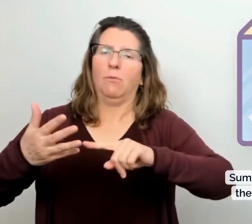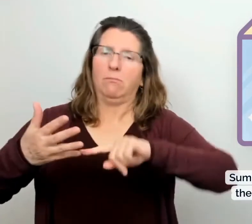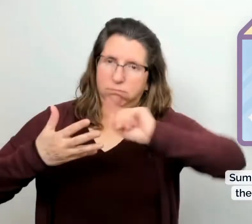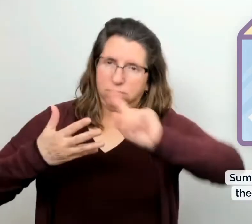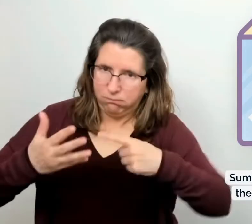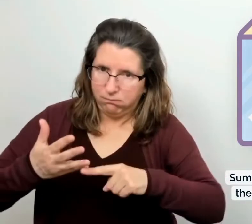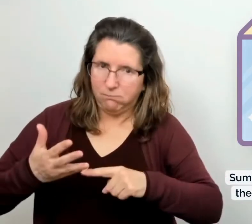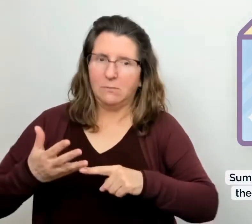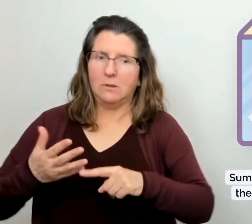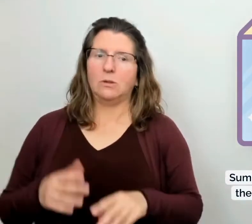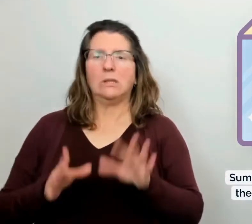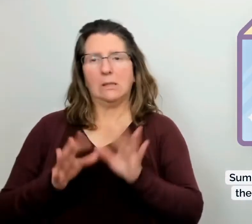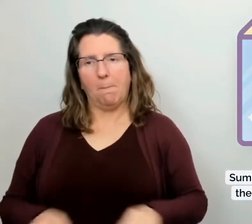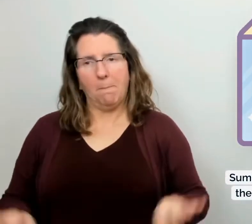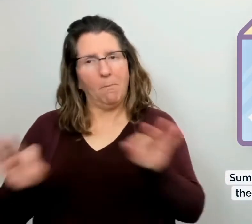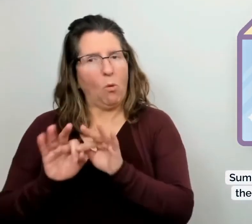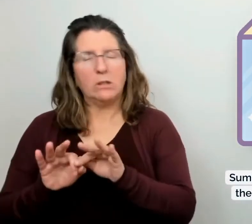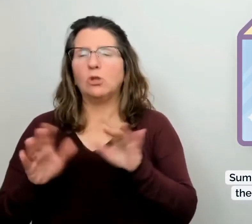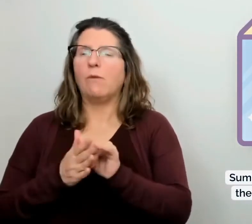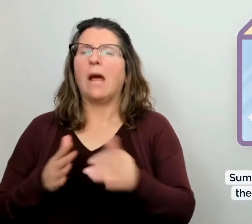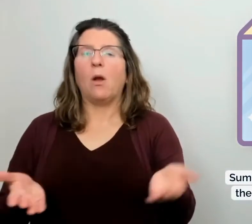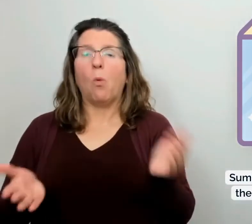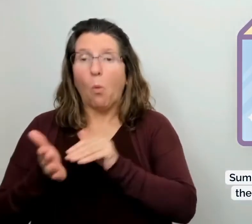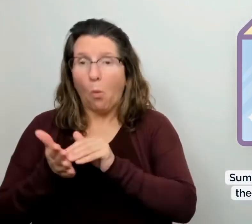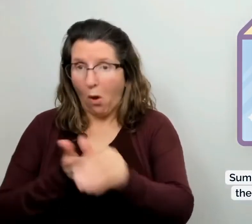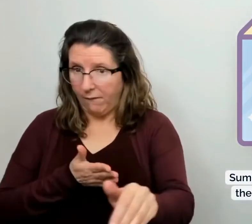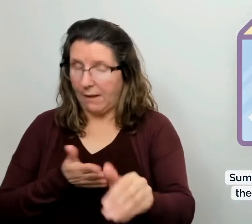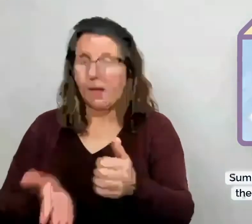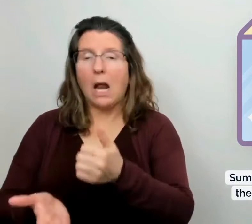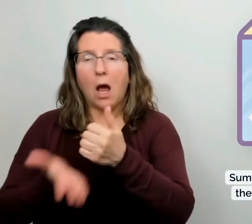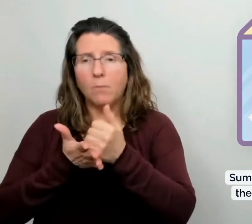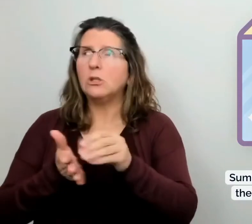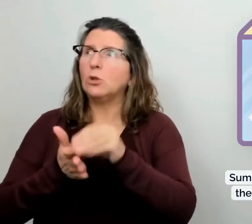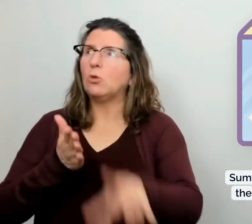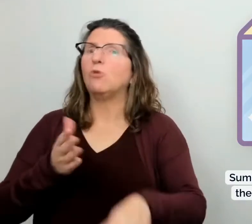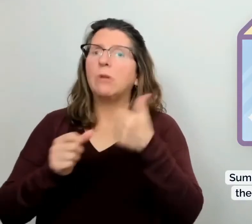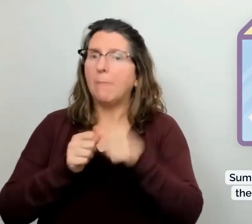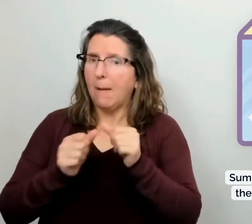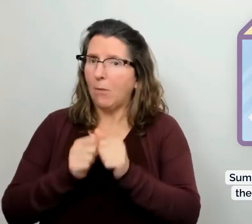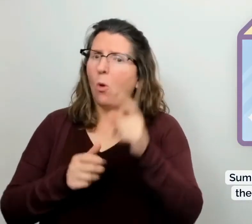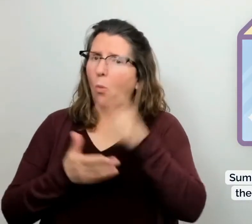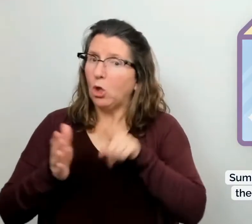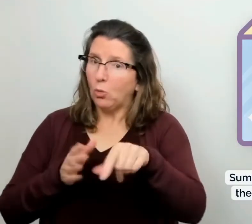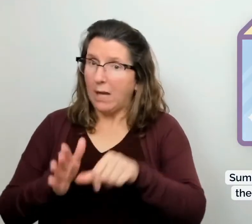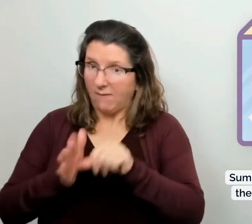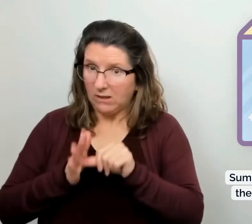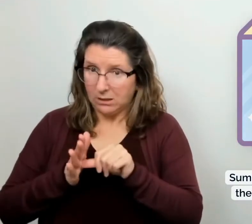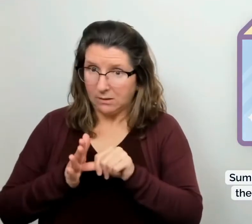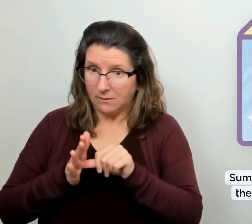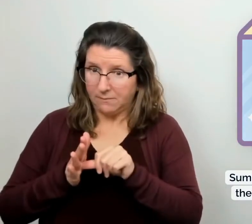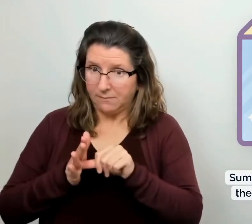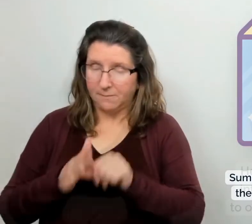By summarizing key points throughout the unit, it helps students to remember what you want to emphasize.